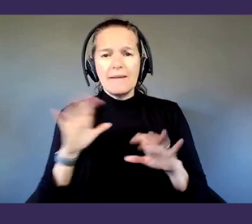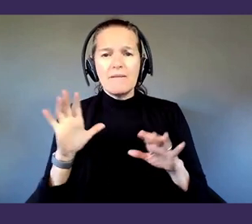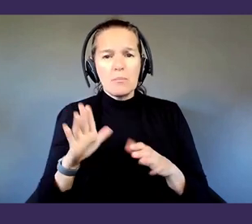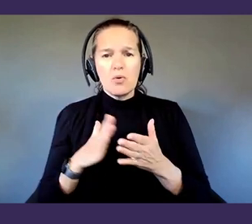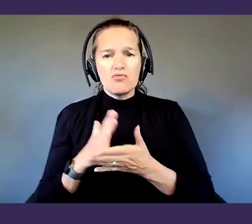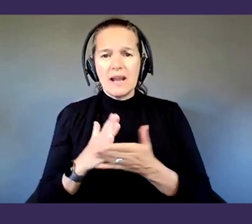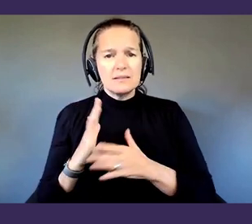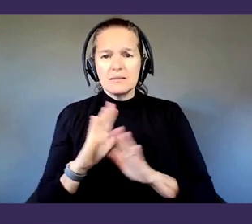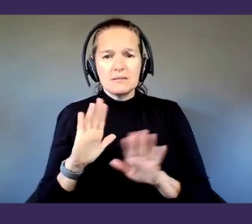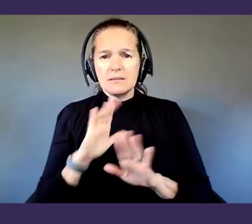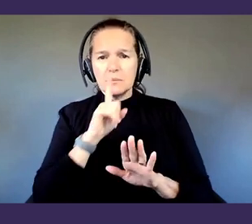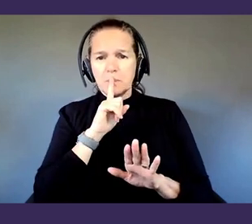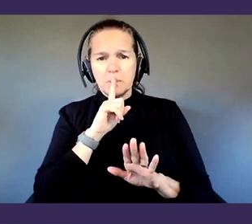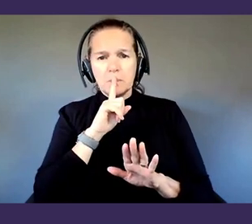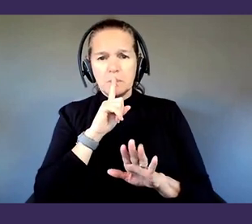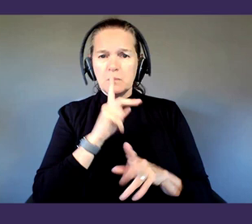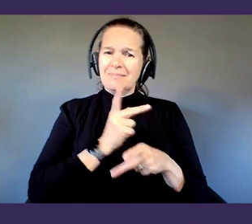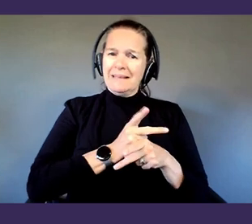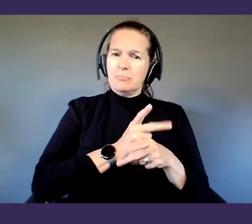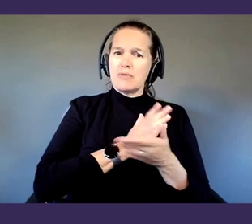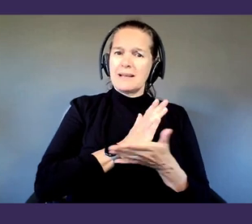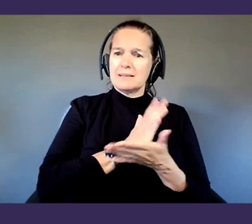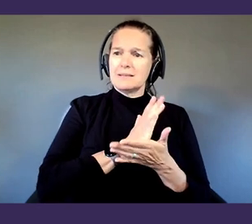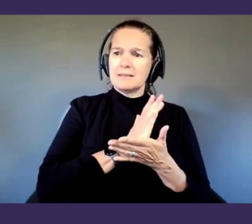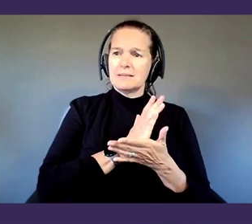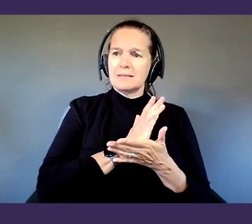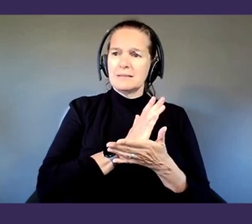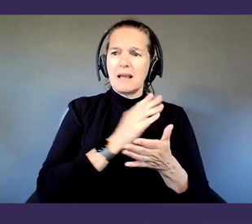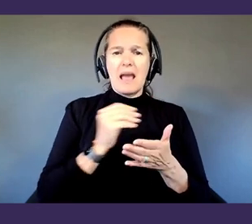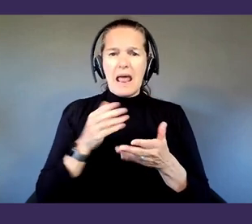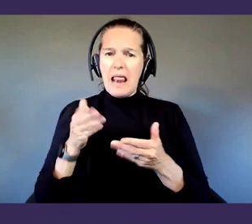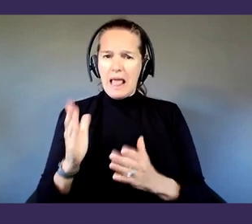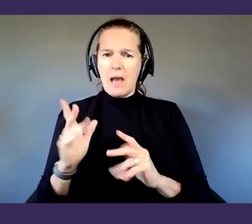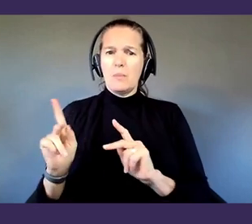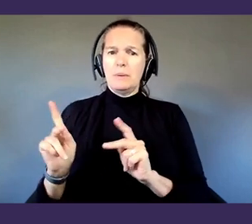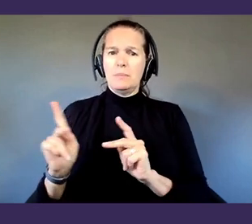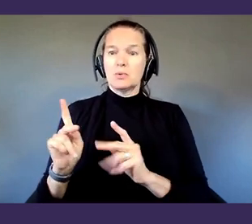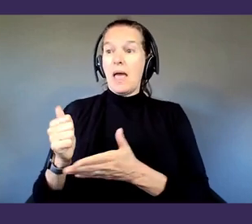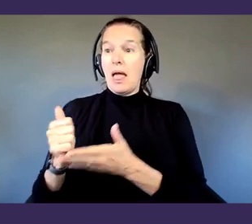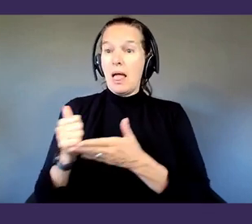You're preserving your rights and you're allowing people to help you make decisions, but you're not giving up your rights.